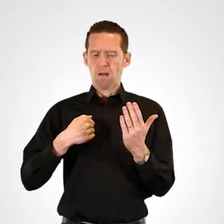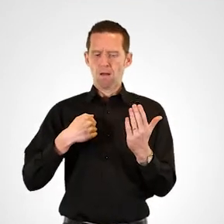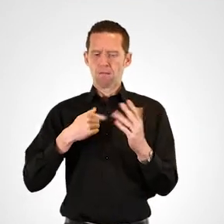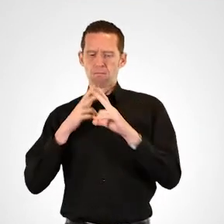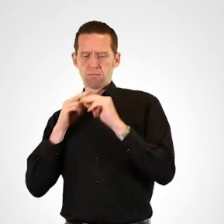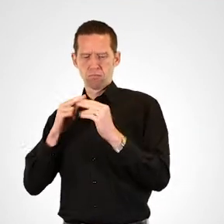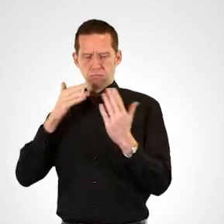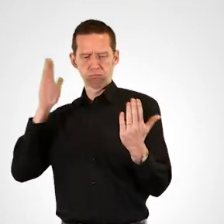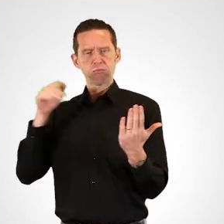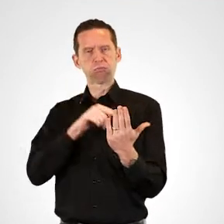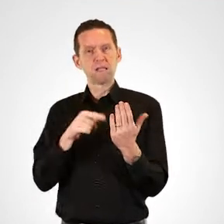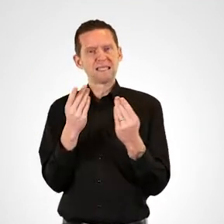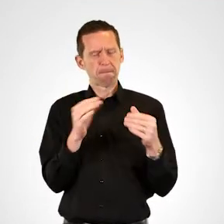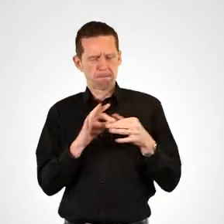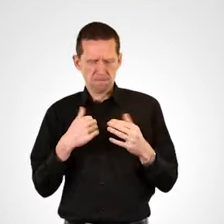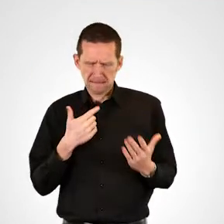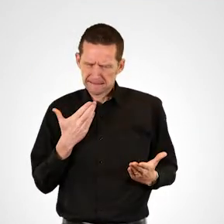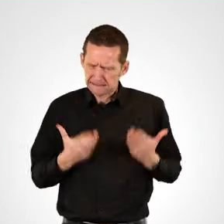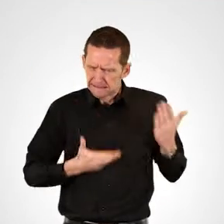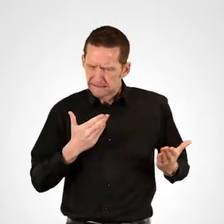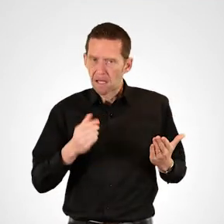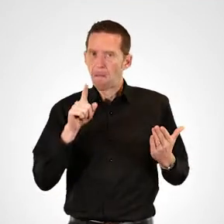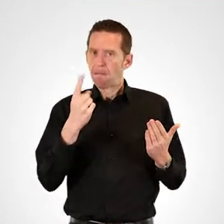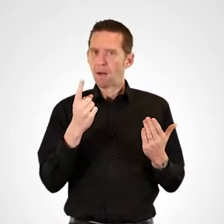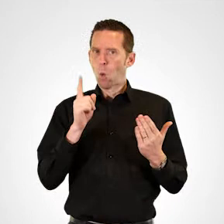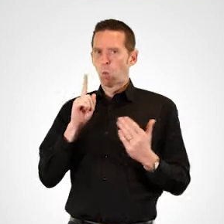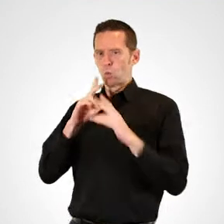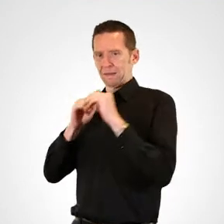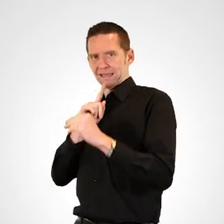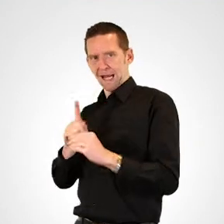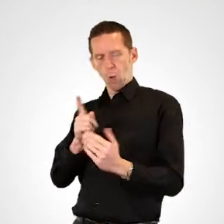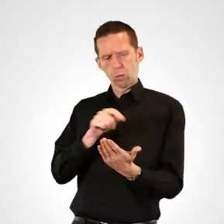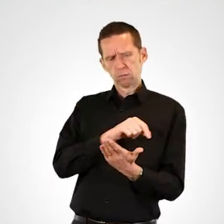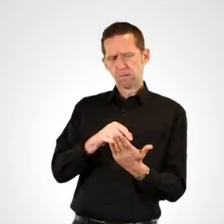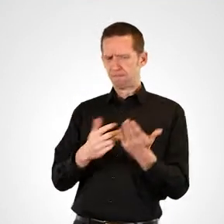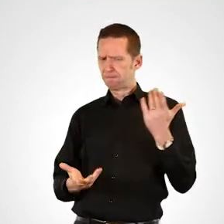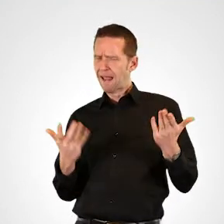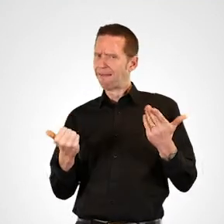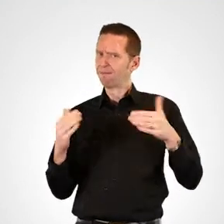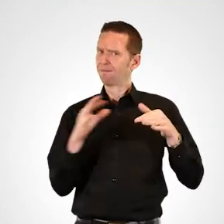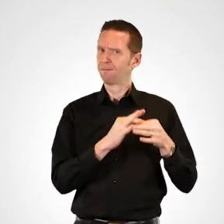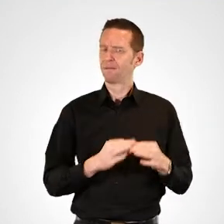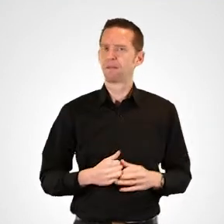There's some connection that I'm not too sure about yet, but in terms of what you say and what those squiggles are on the page.